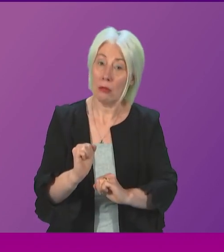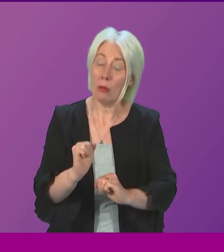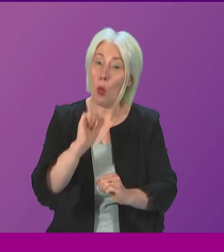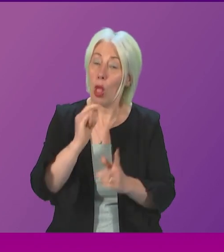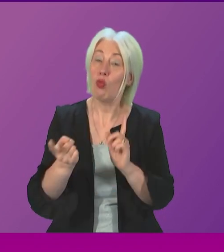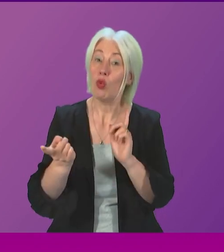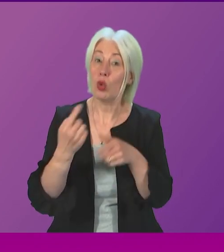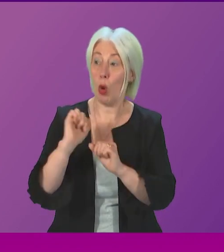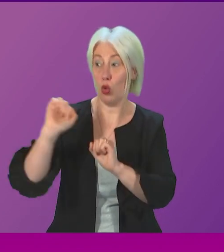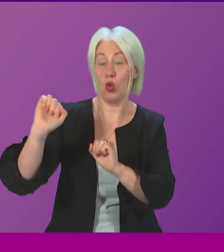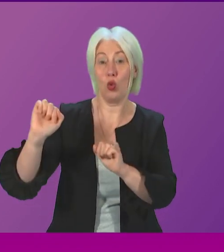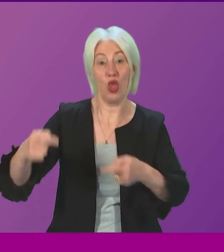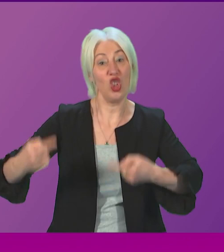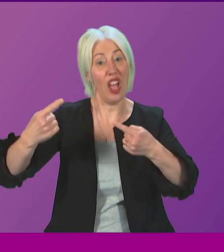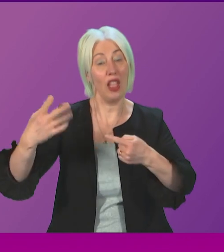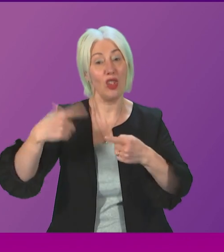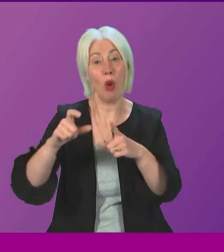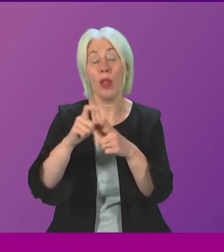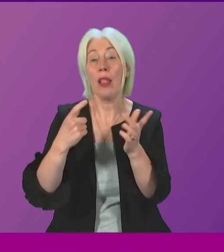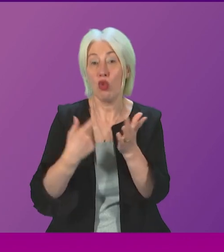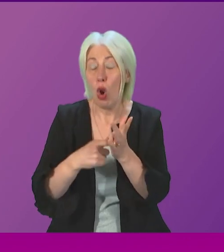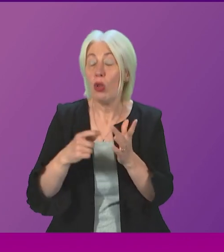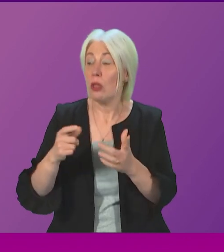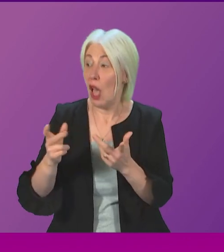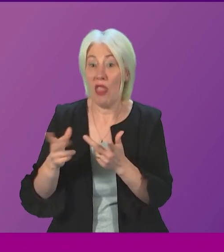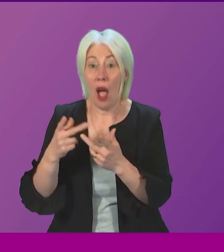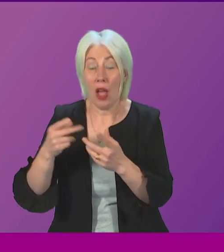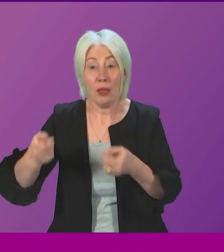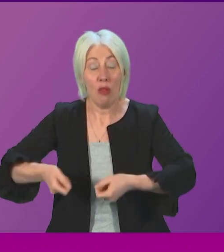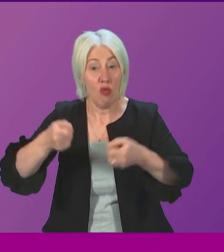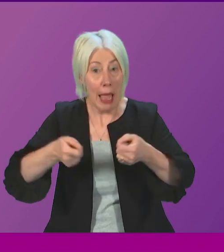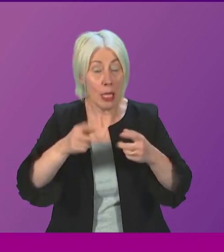Douglas Ross and others have raised of looking at the complaints process.